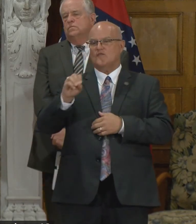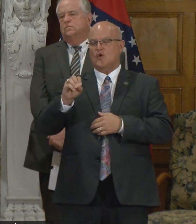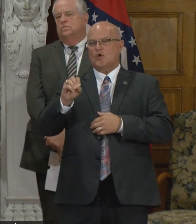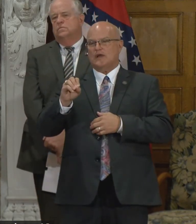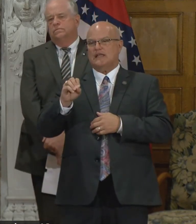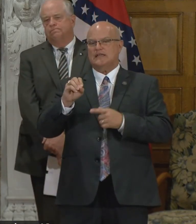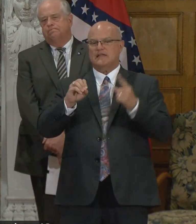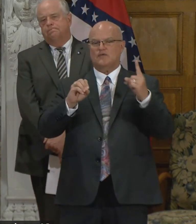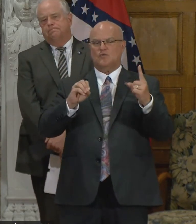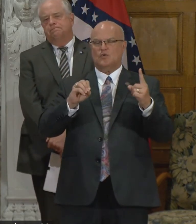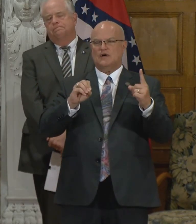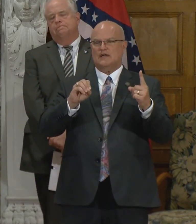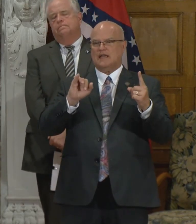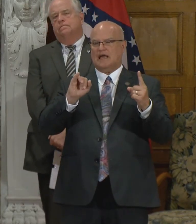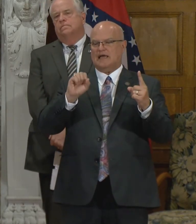everyone ISP officer we have.